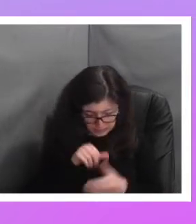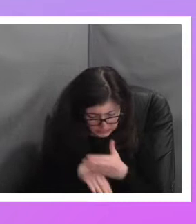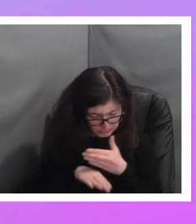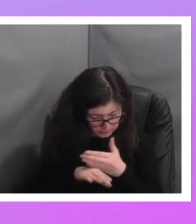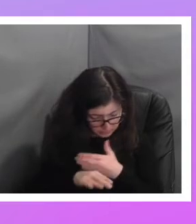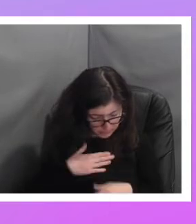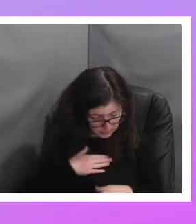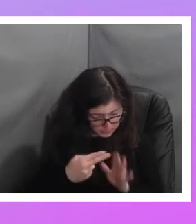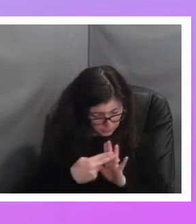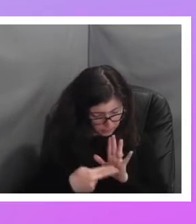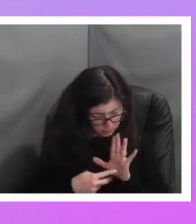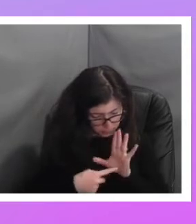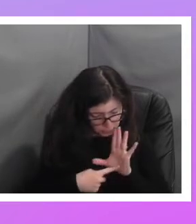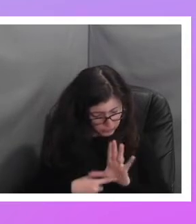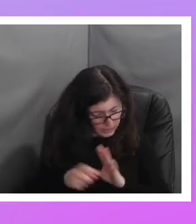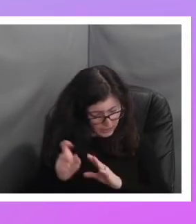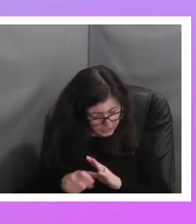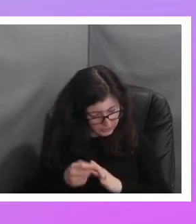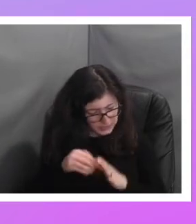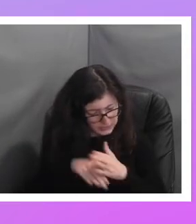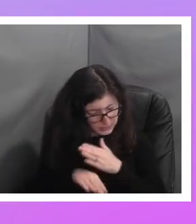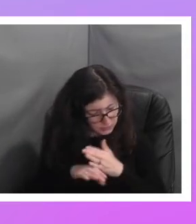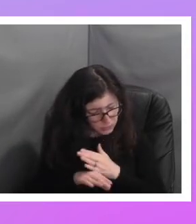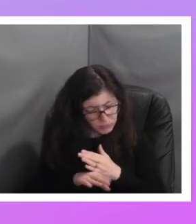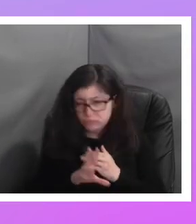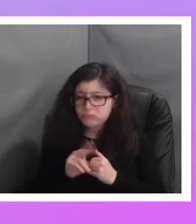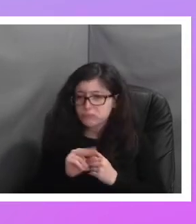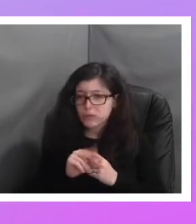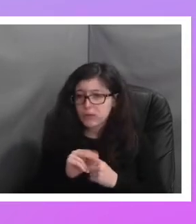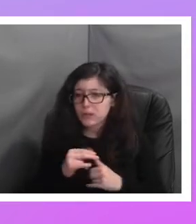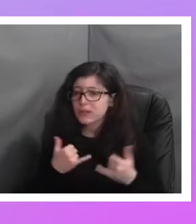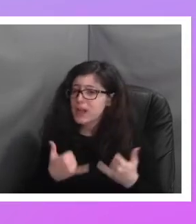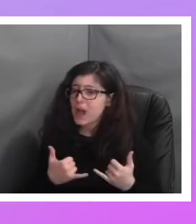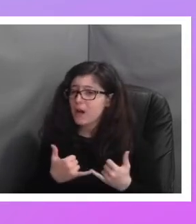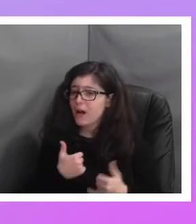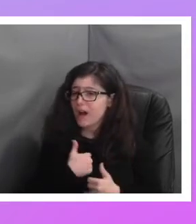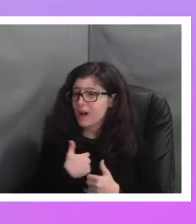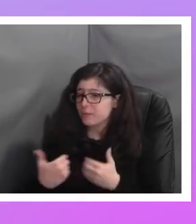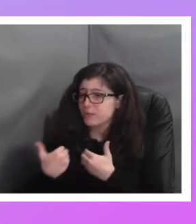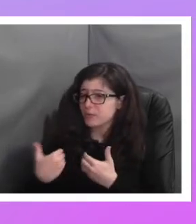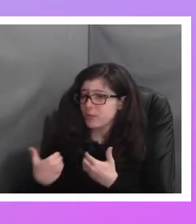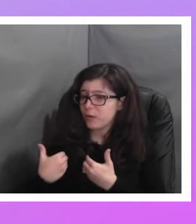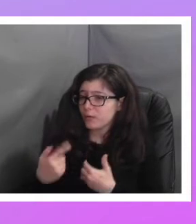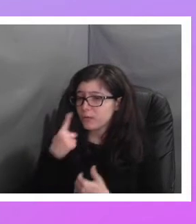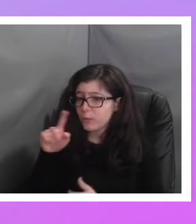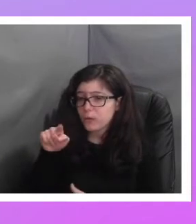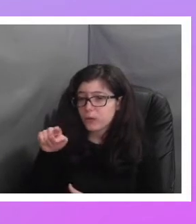that says it has to be accessible, and now I'm on the hook to this client or this customer